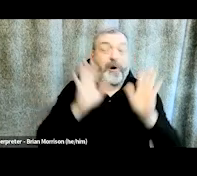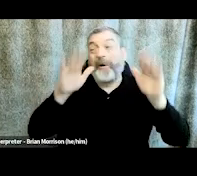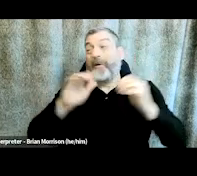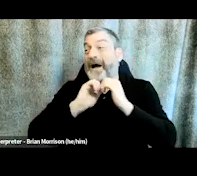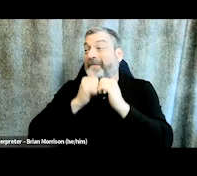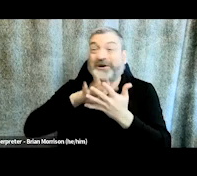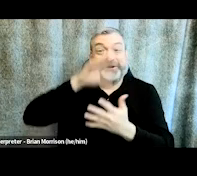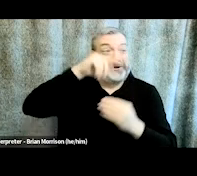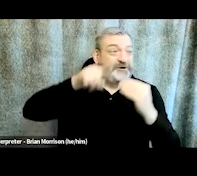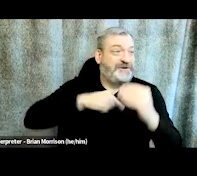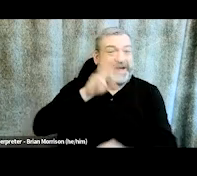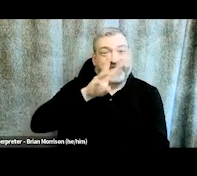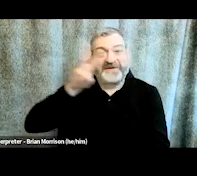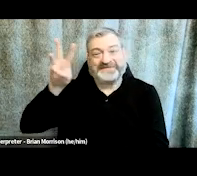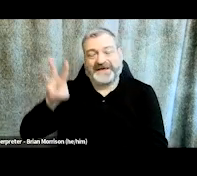And you saw that we're really covering